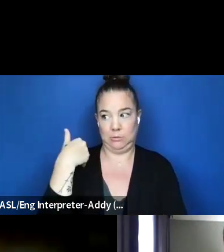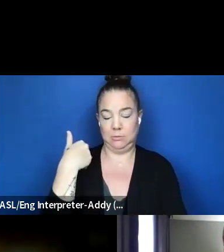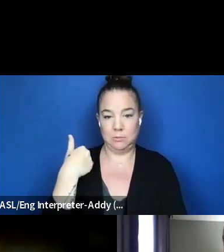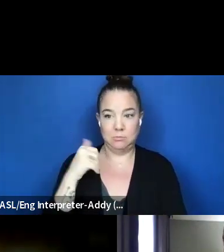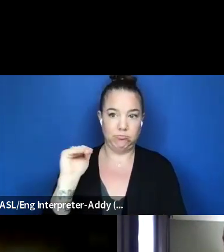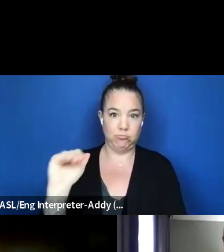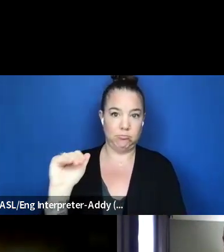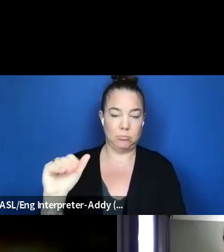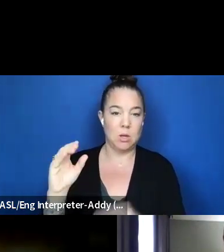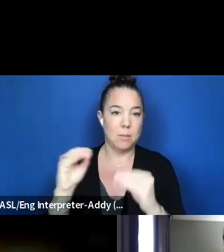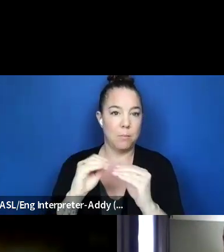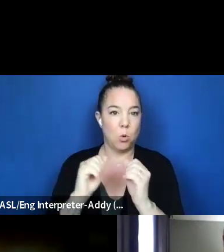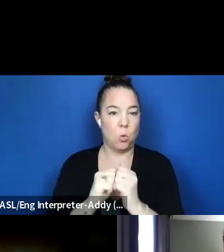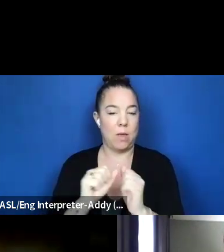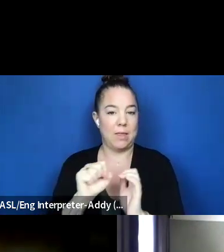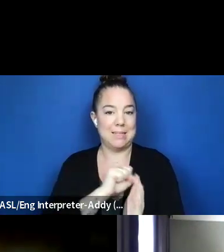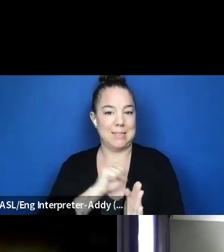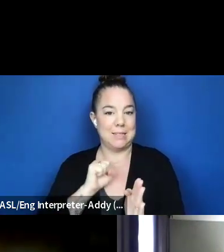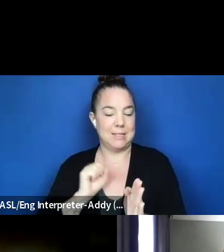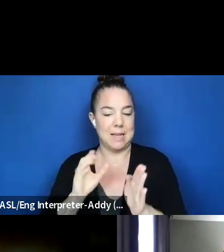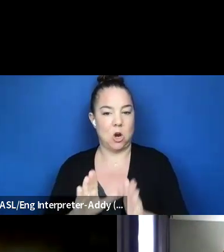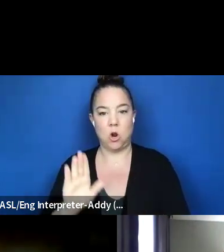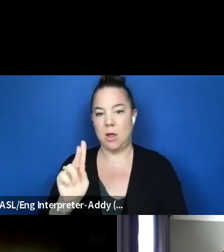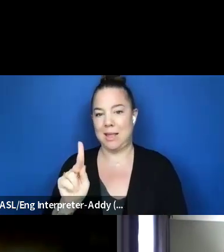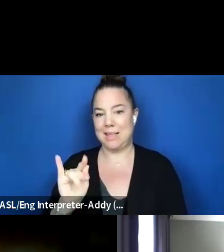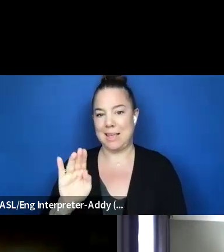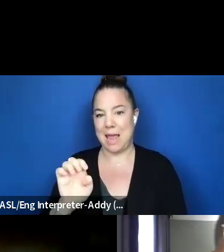Adeleigh Belyeu: Senator Katie Britt Adeleigh Belyeu: taking over Adeleigh Belyeu: for